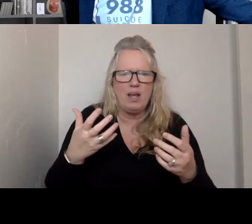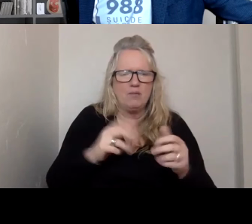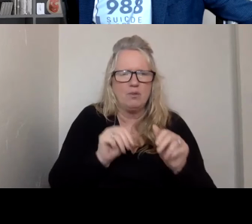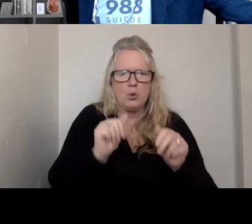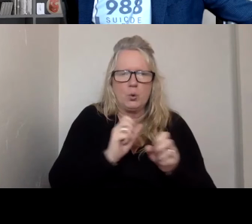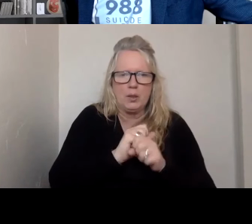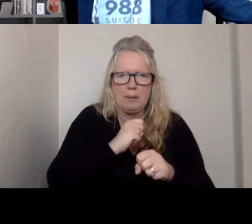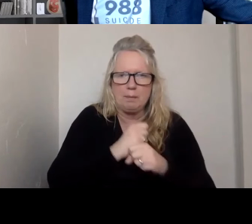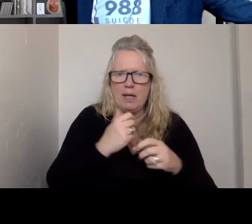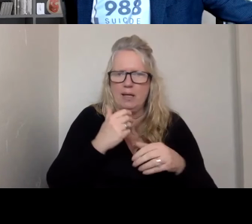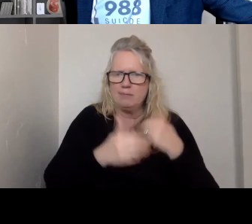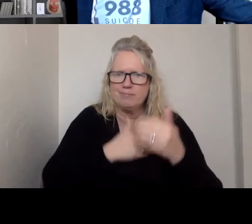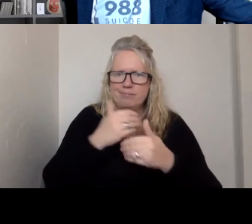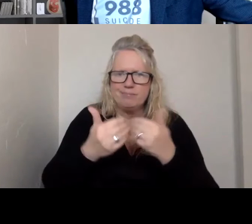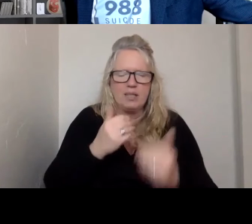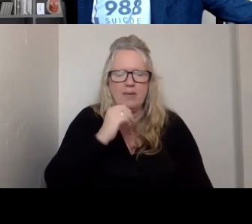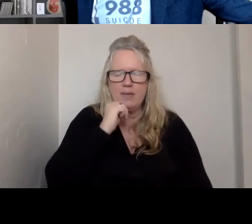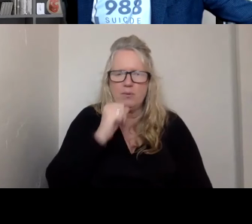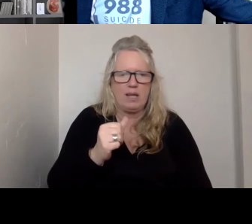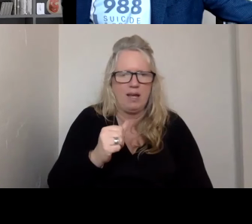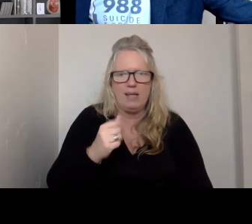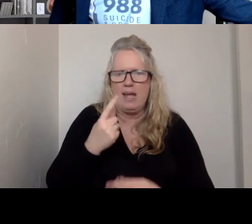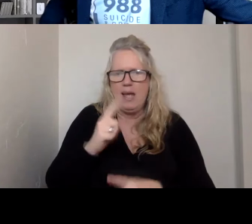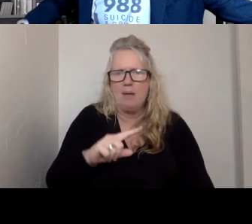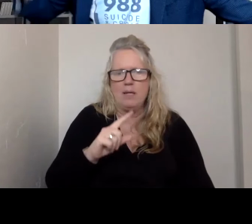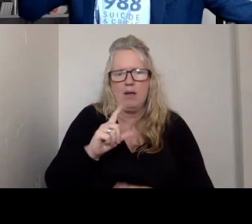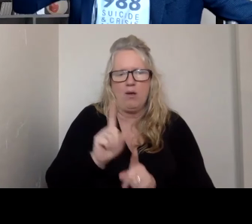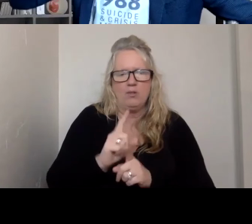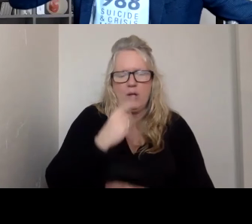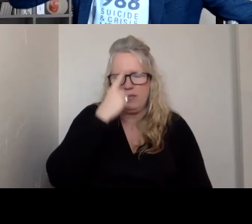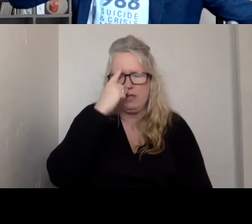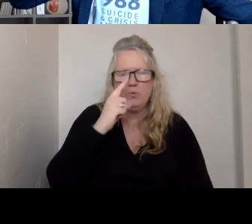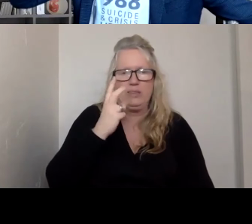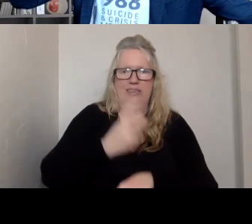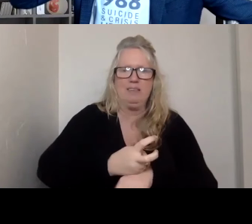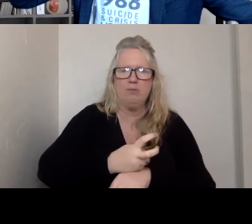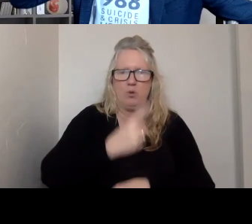LOT OF FURTHER STEPS THAT WERE NOT TAKEN AND I THINK THAT WAS DIFFICULT FOR ME BECAUSE